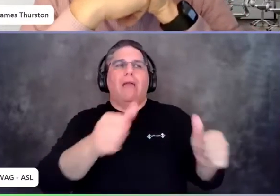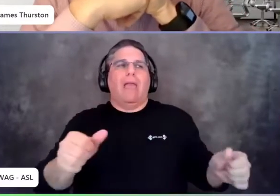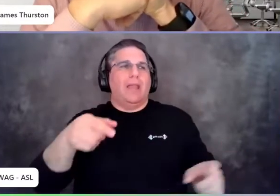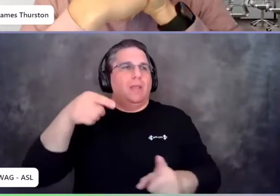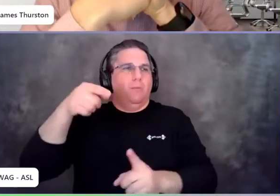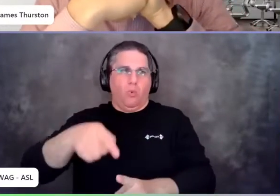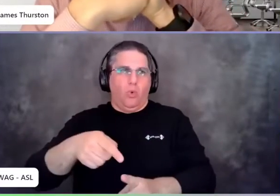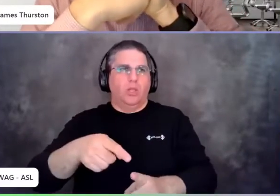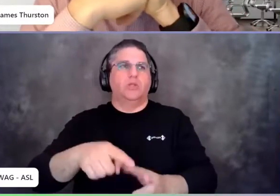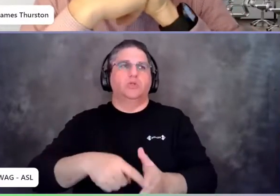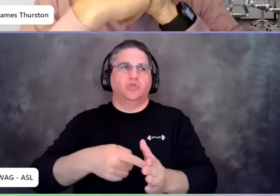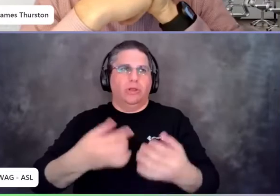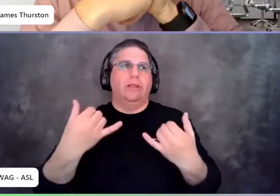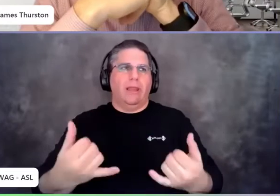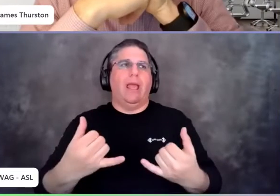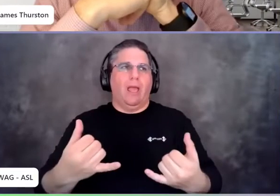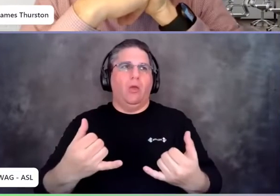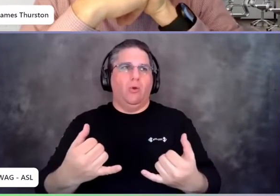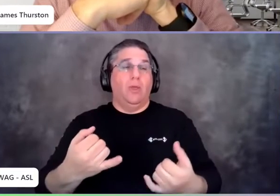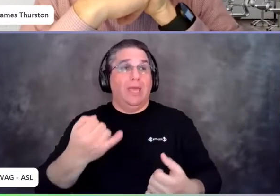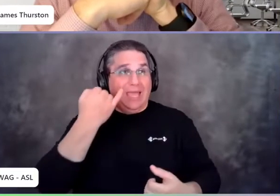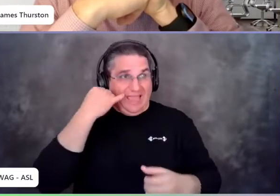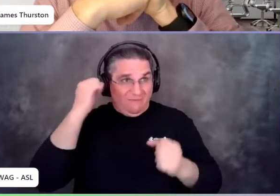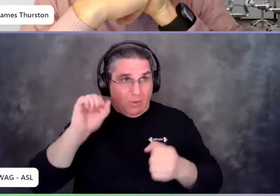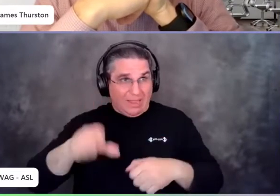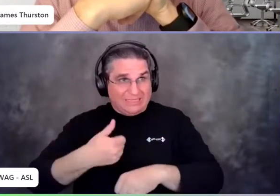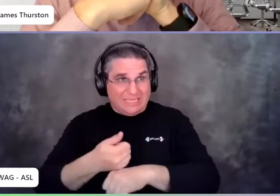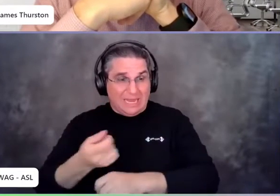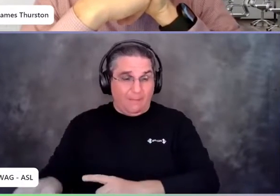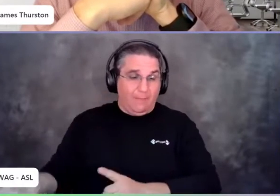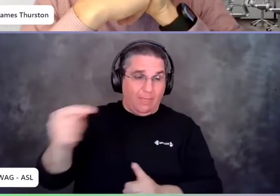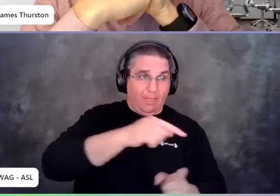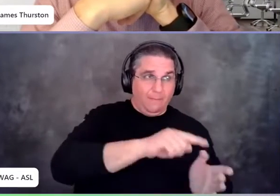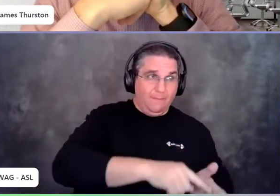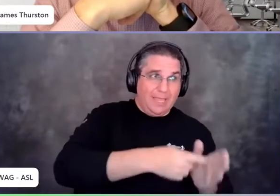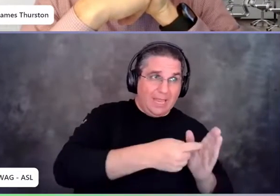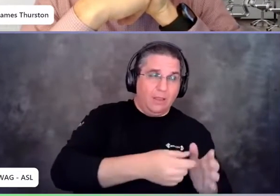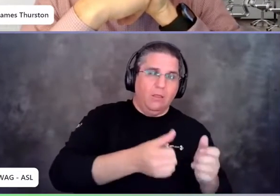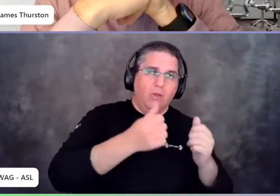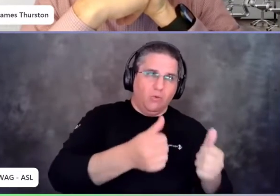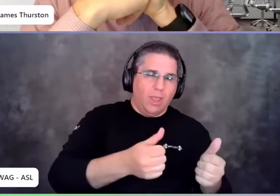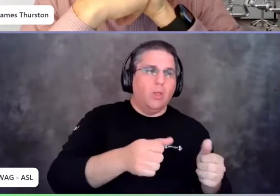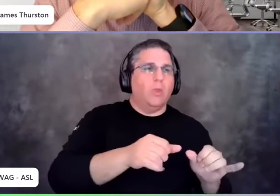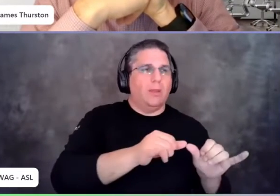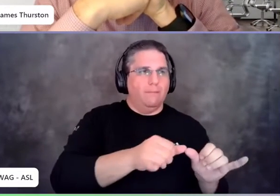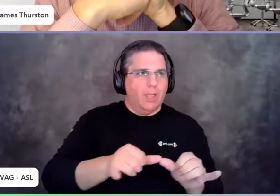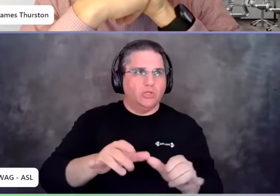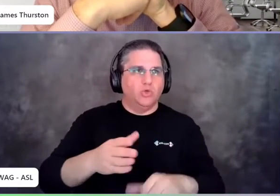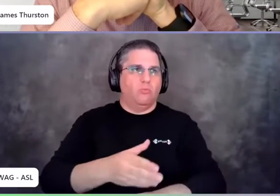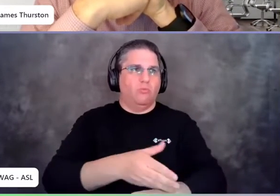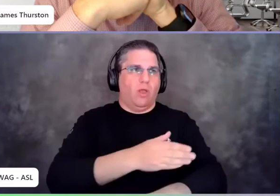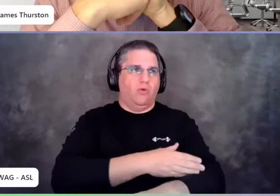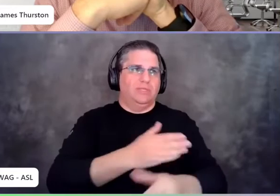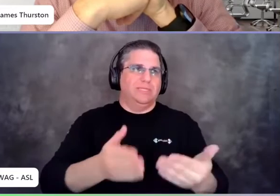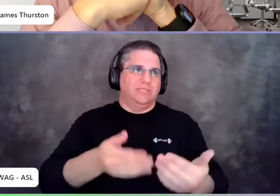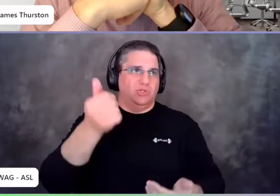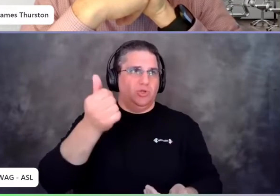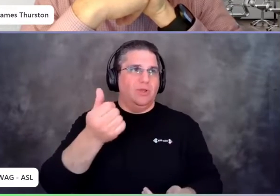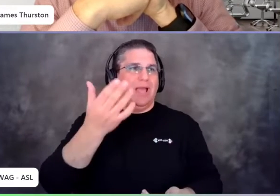getting started come a little bit further along, any advice, perspective. Peermak [JONATHAN] It works no matter where you